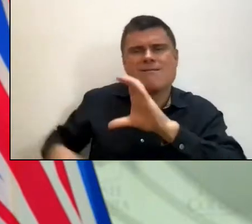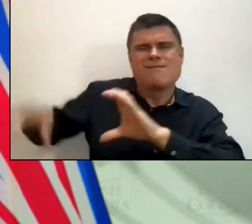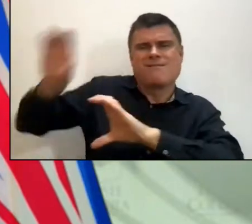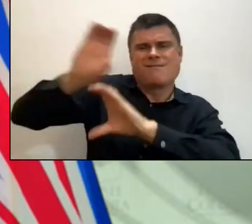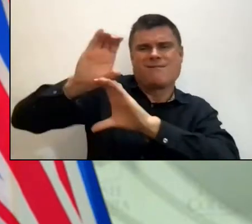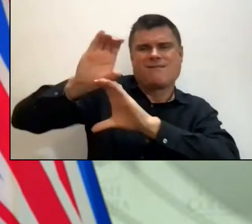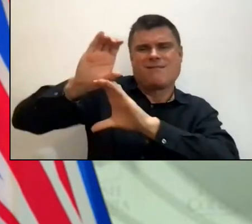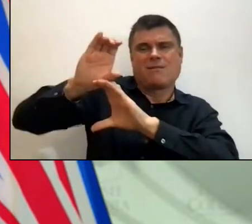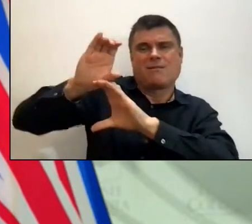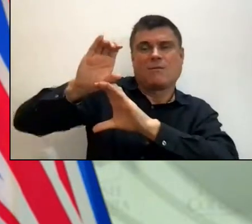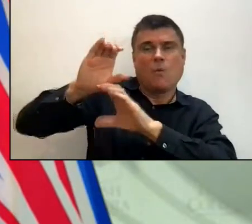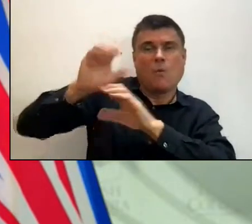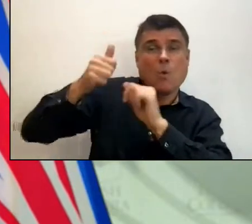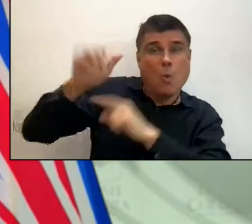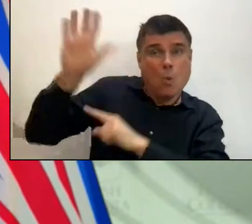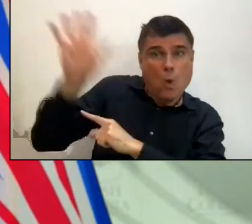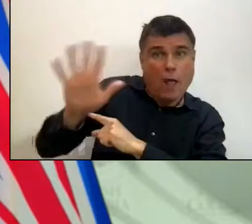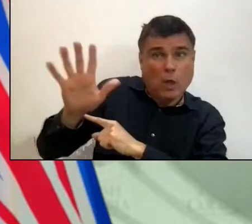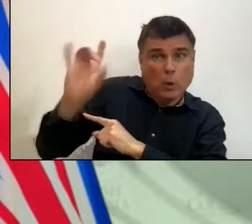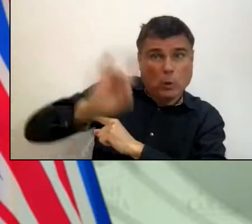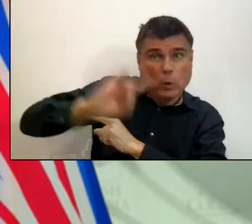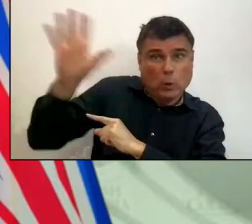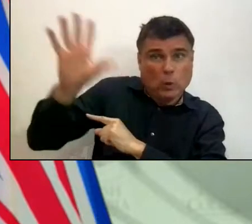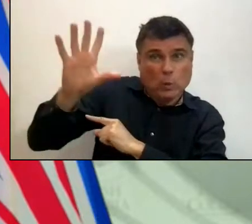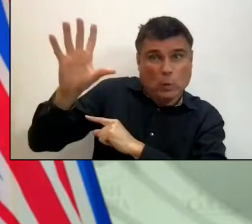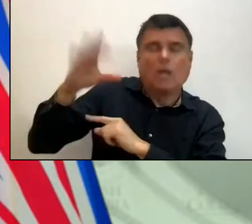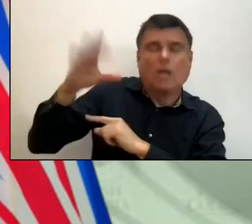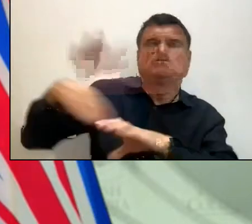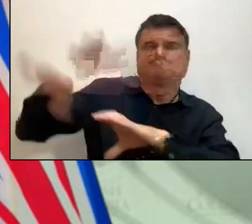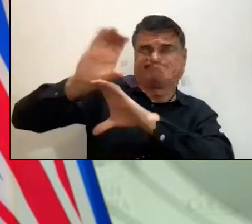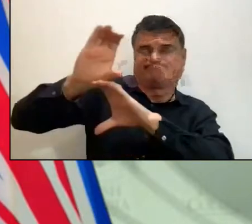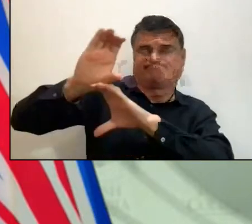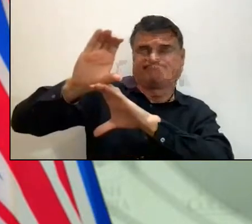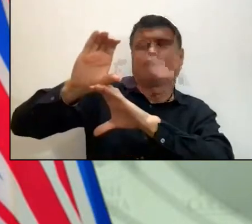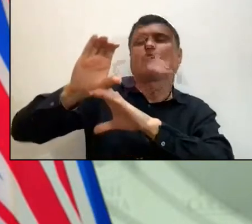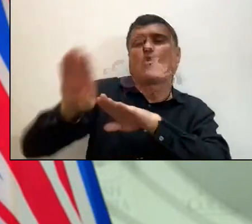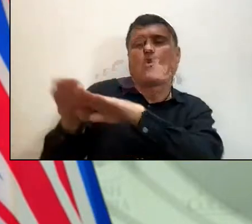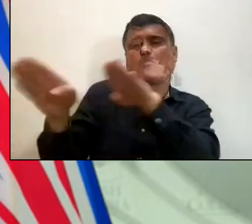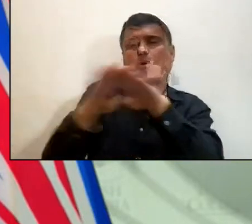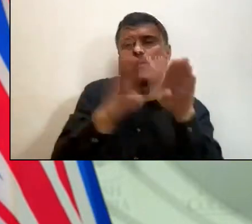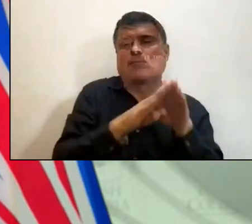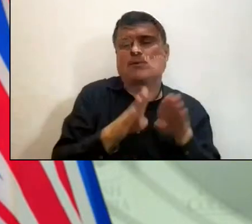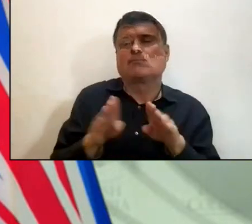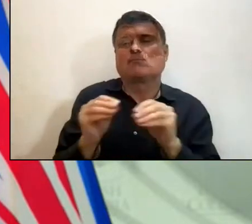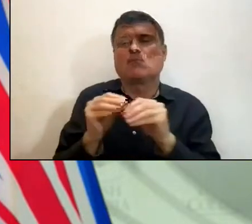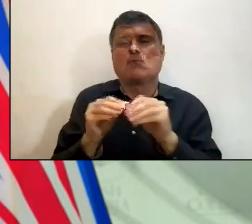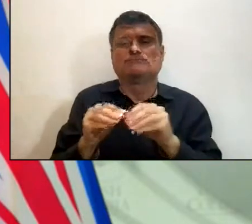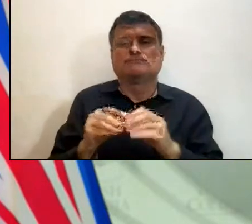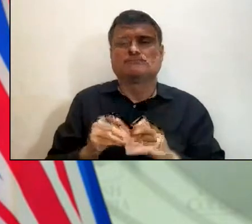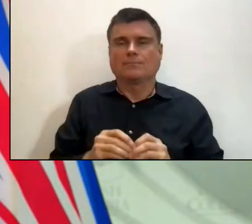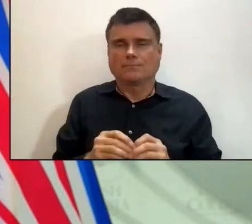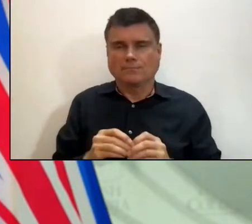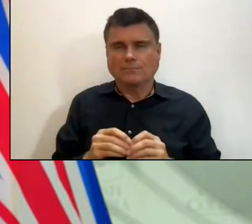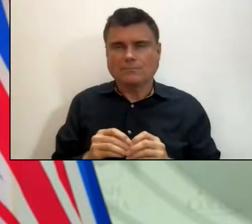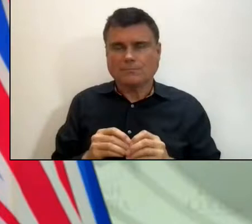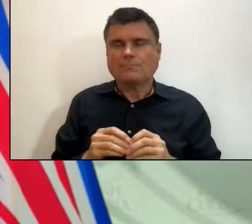wateresistance outer layer, cover as much exposed skin as possible. And to stay dry and change out